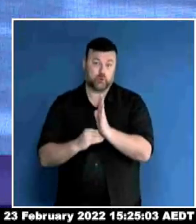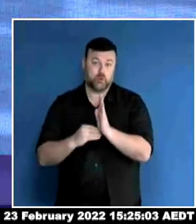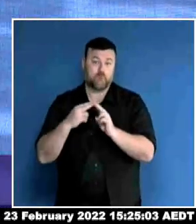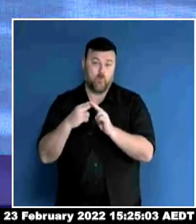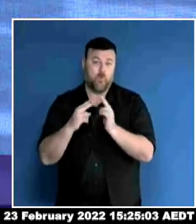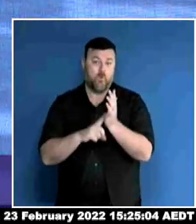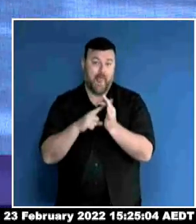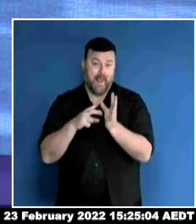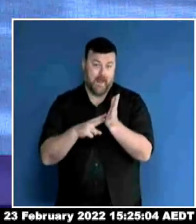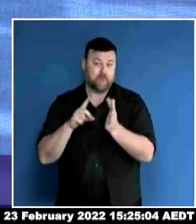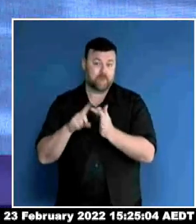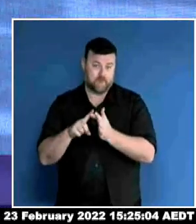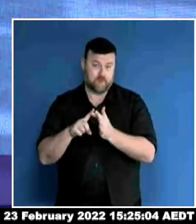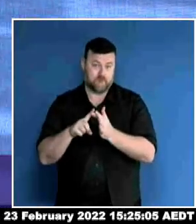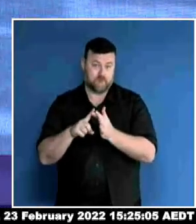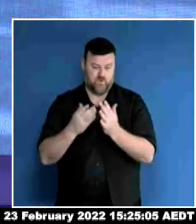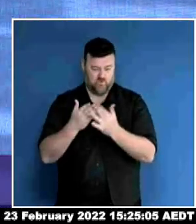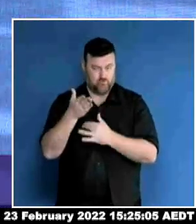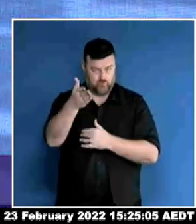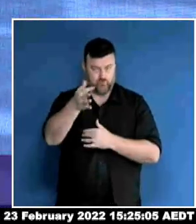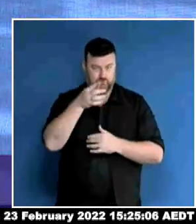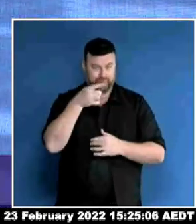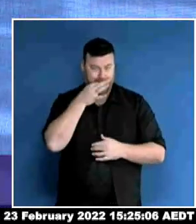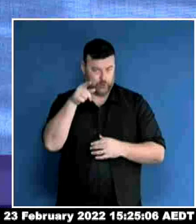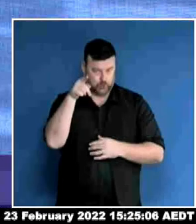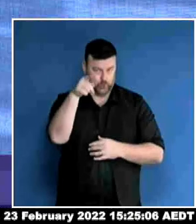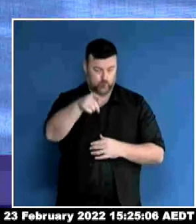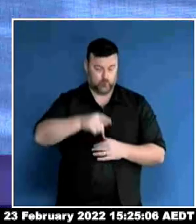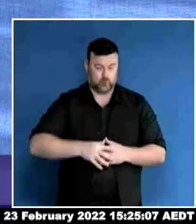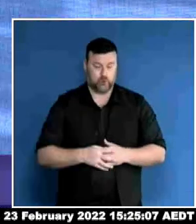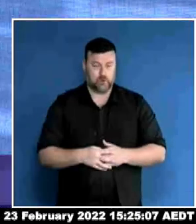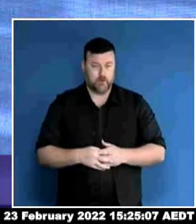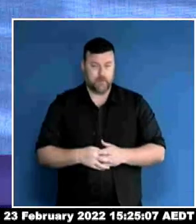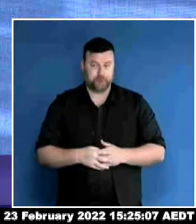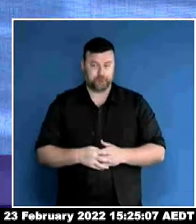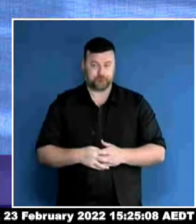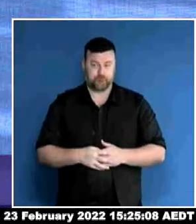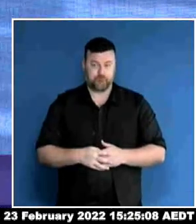And I understand, unless the situation has changed in the course of the afternoon, that